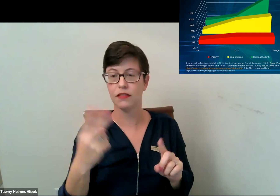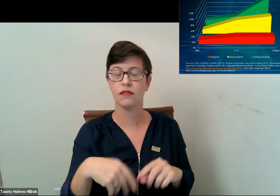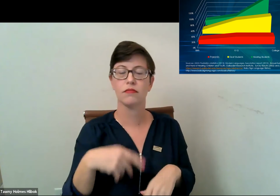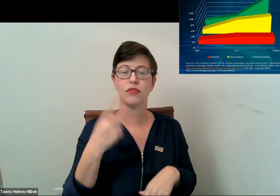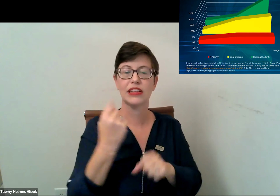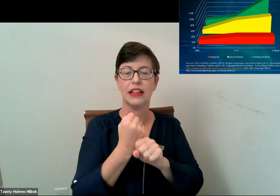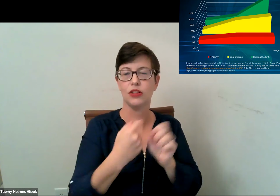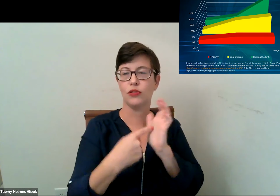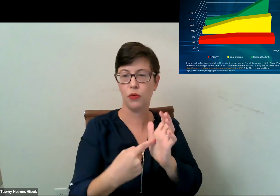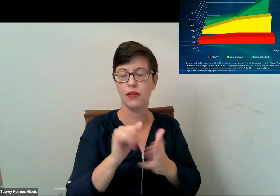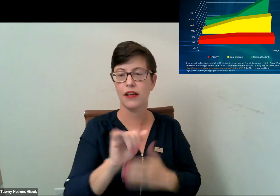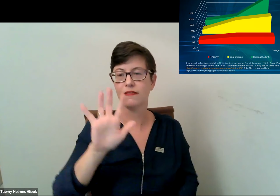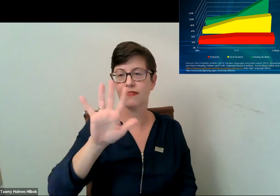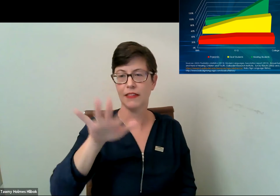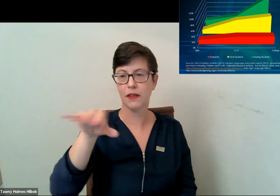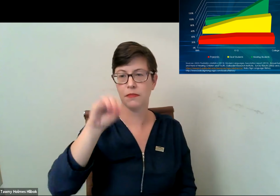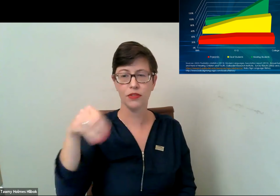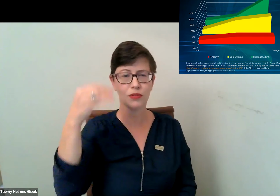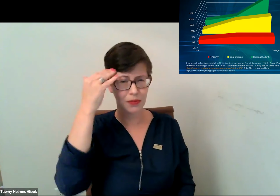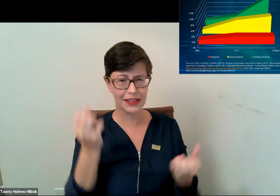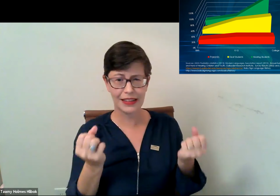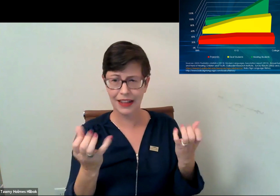Once they hit school age statistics show that 55%